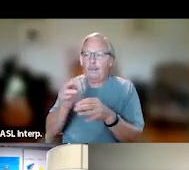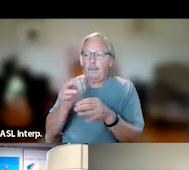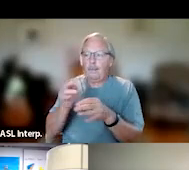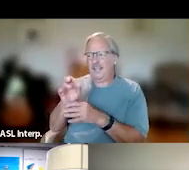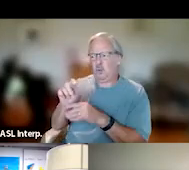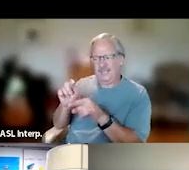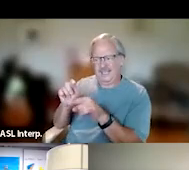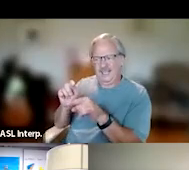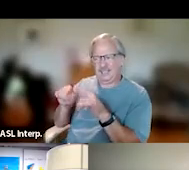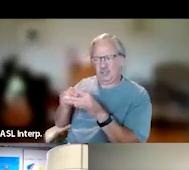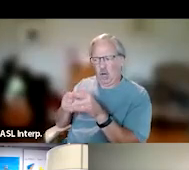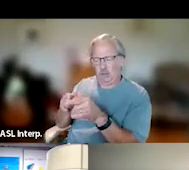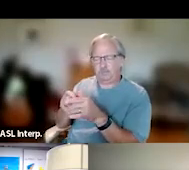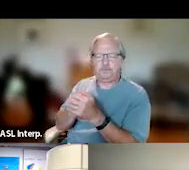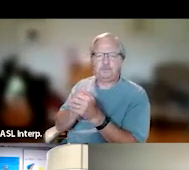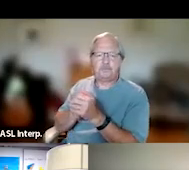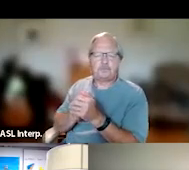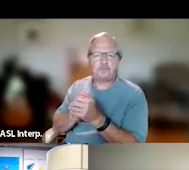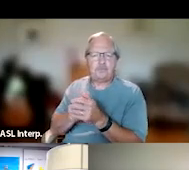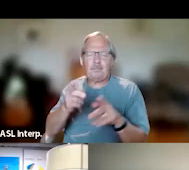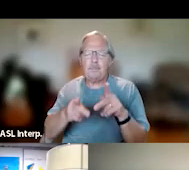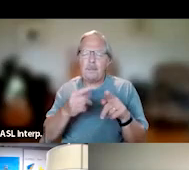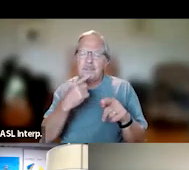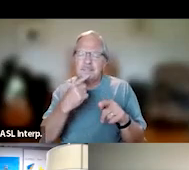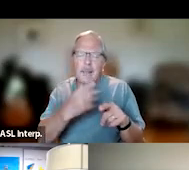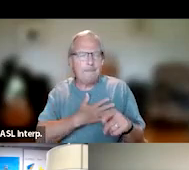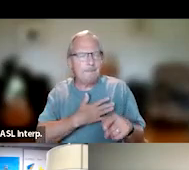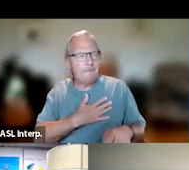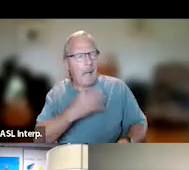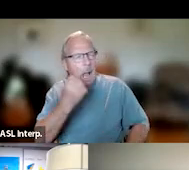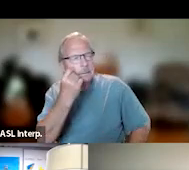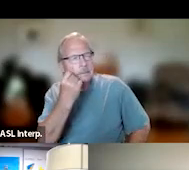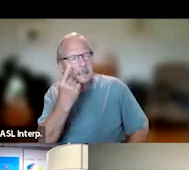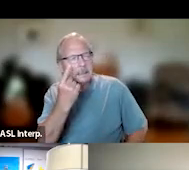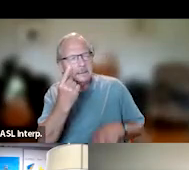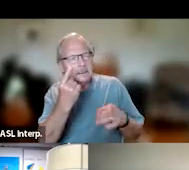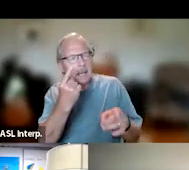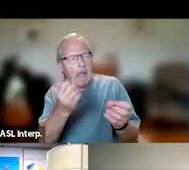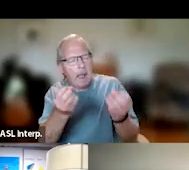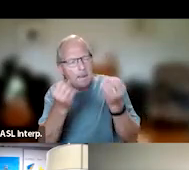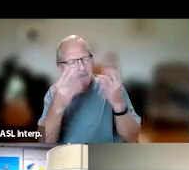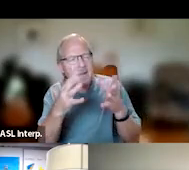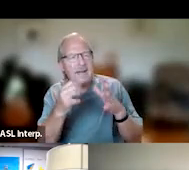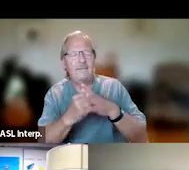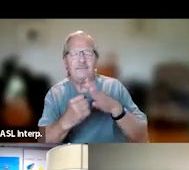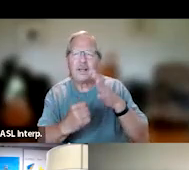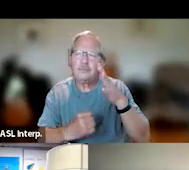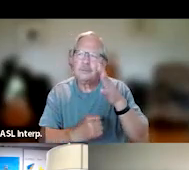So some folks are saying, my understanding is that there are many foundations or positions or government